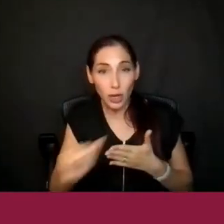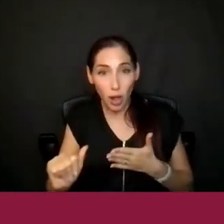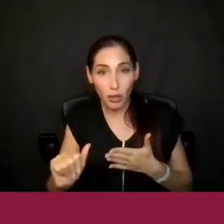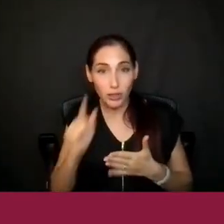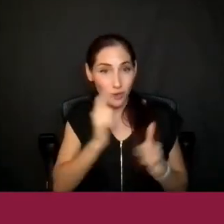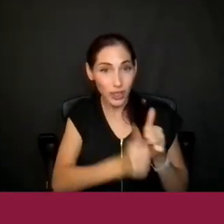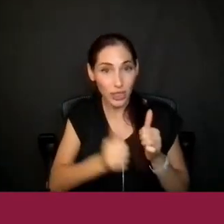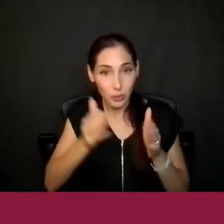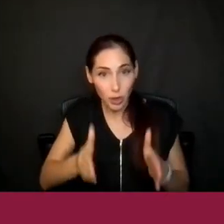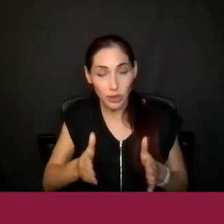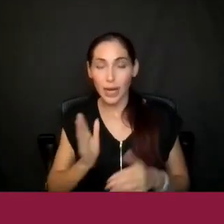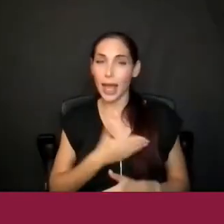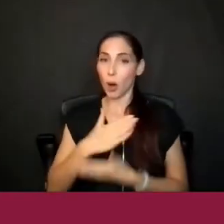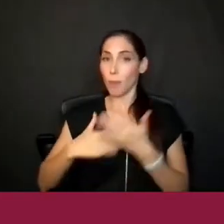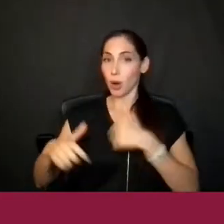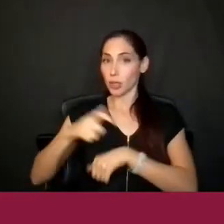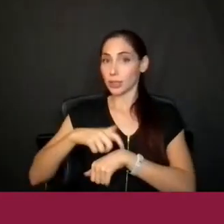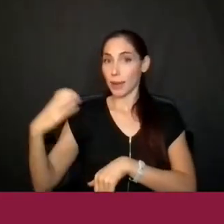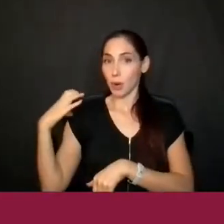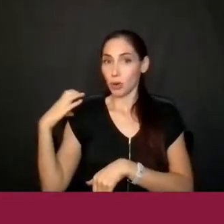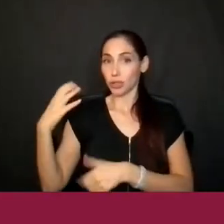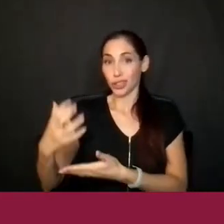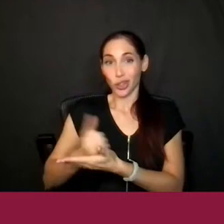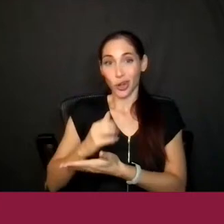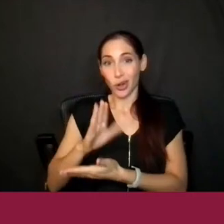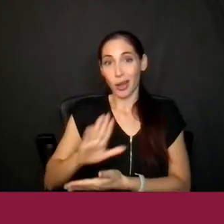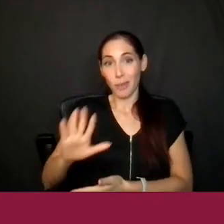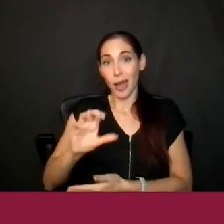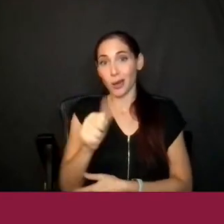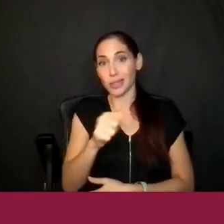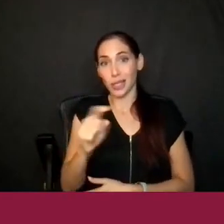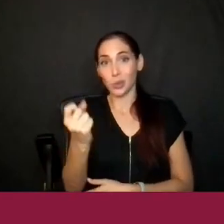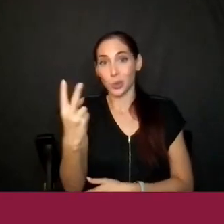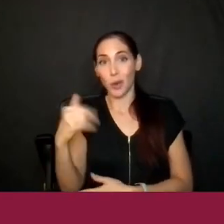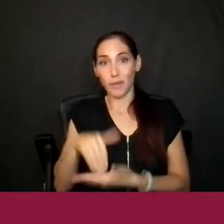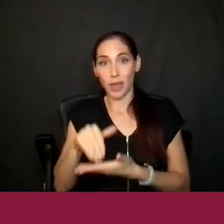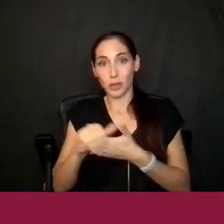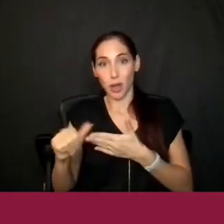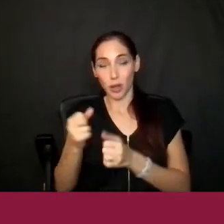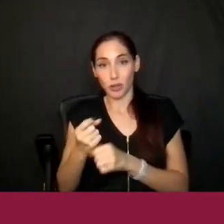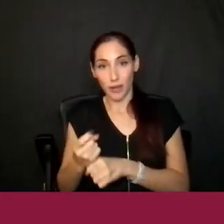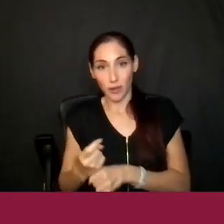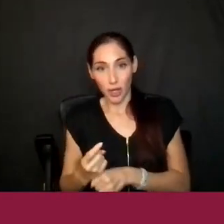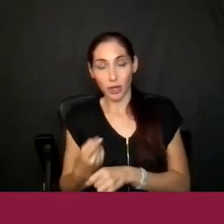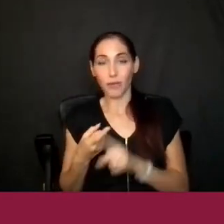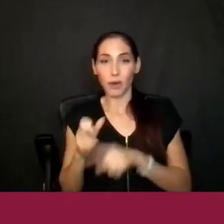Our adjunct coaches earn about $10,000 to $12,000 a year, depending, from AVC, and they're